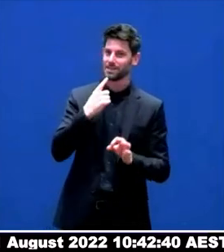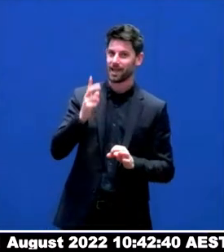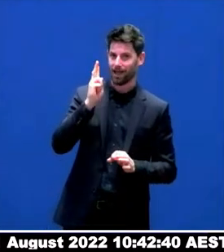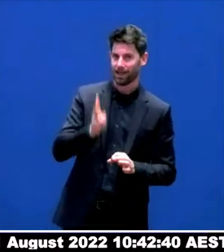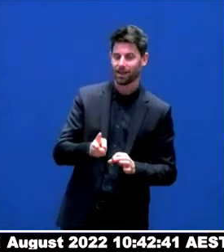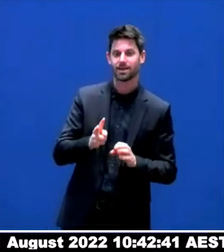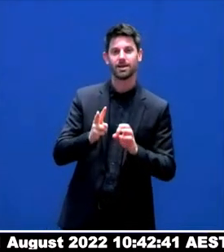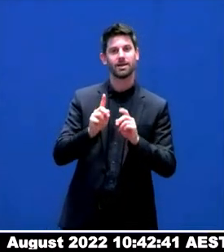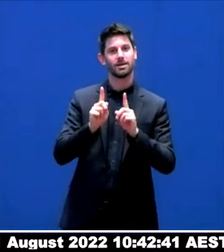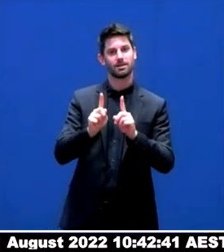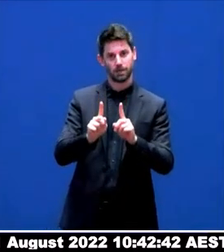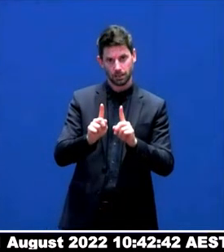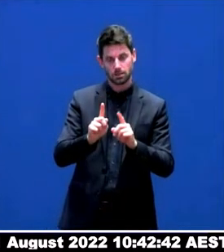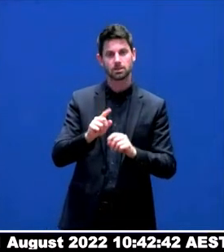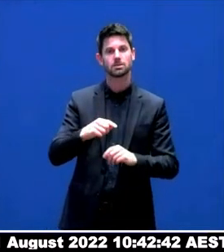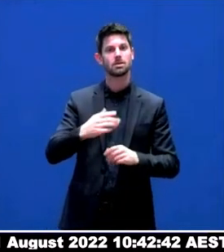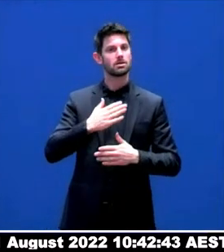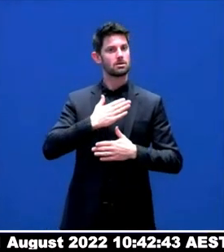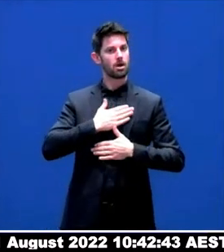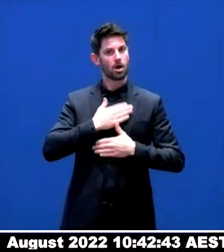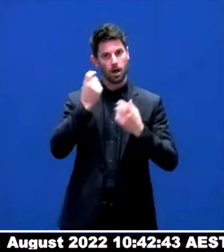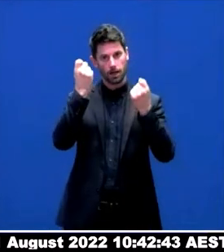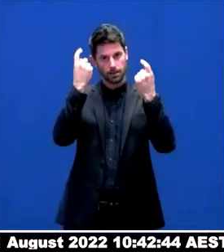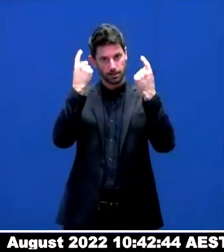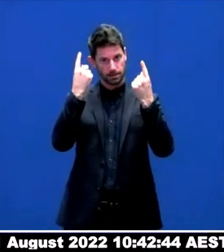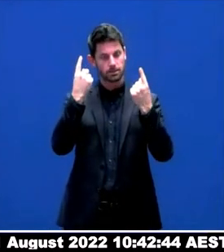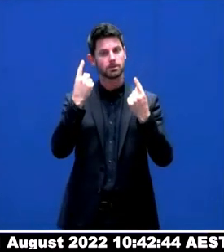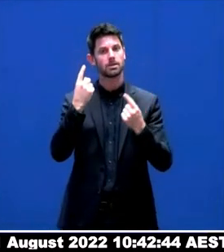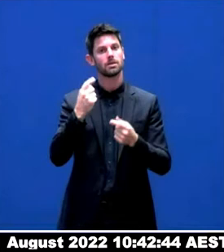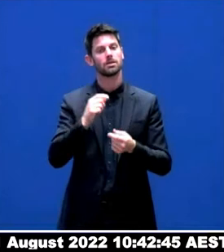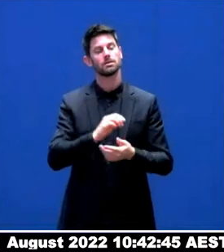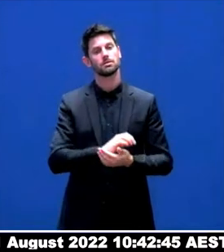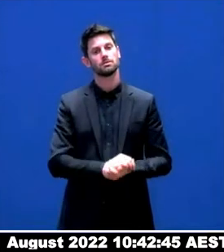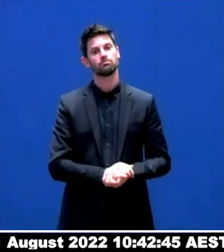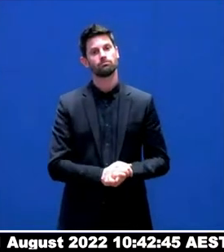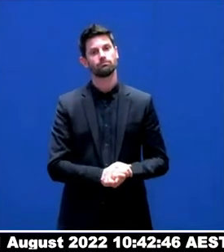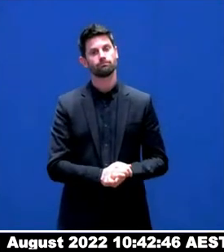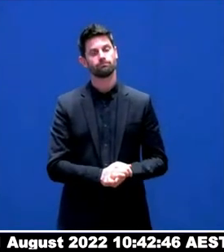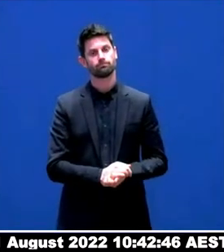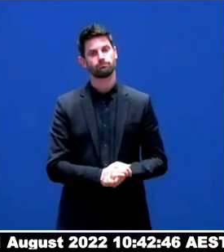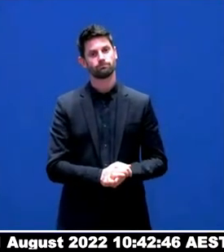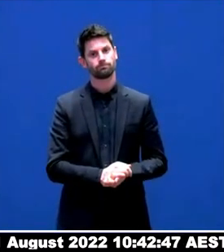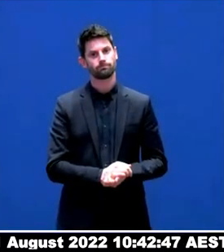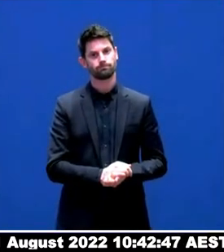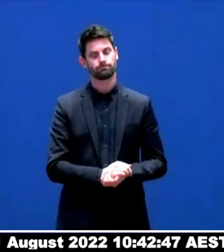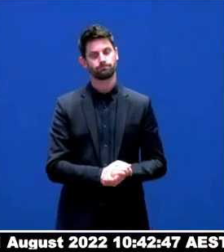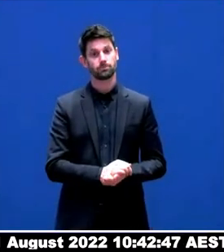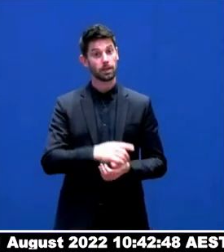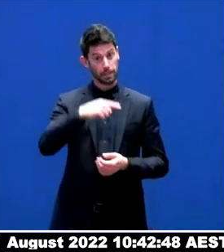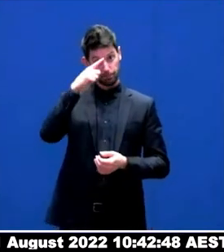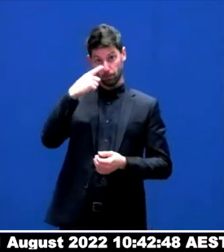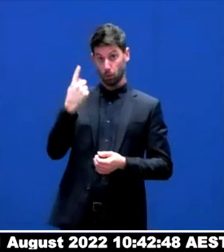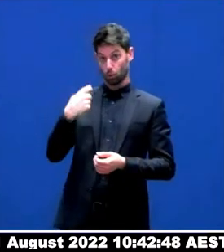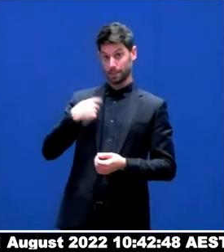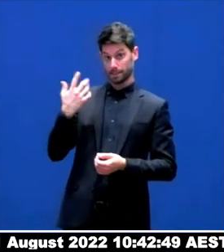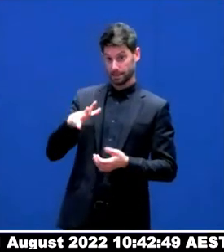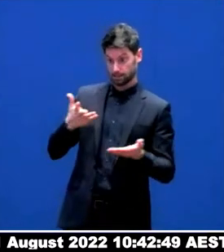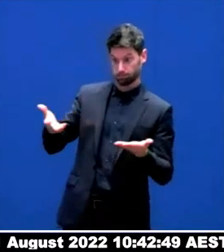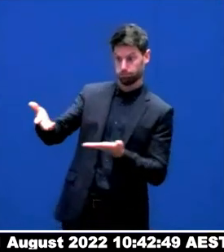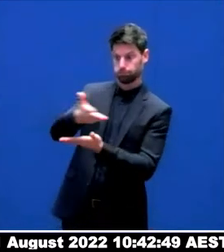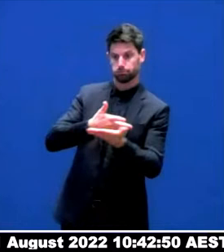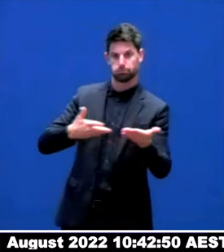As I understand it, the focus for those who were consulted across the two-year period was